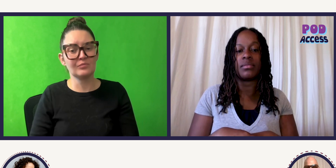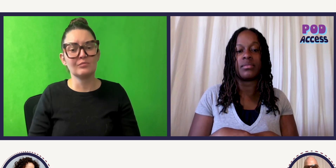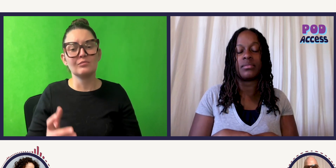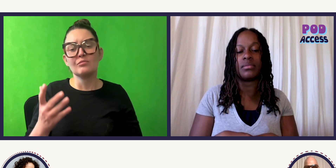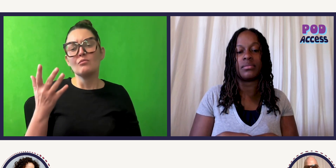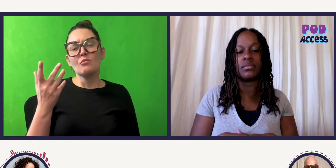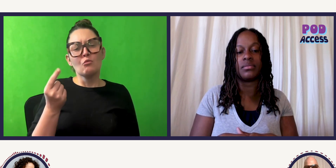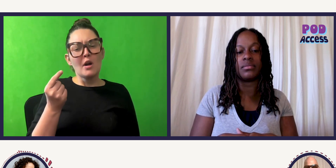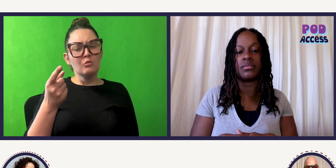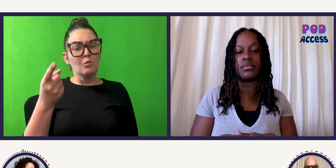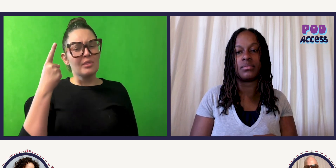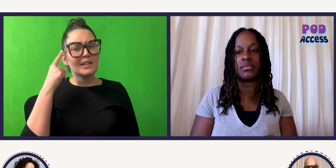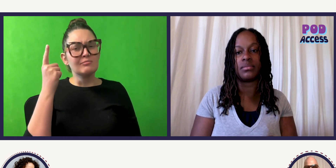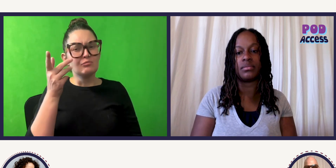What do you think you would’ve done differently?